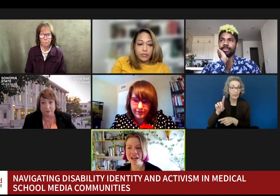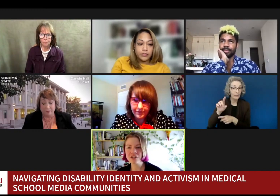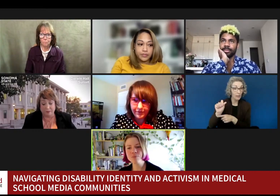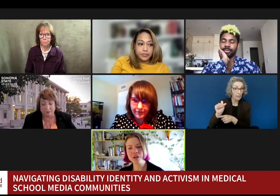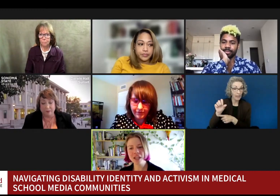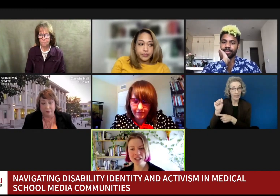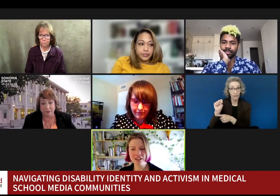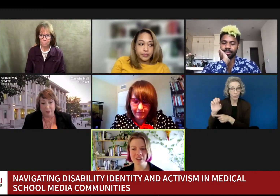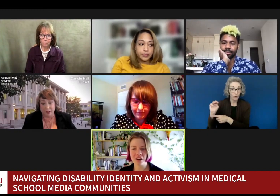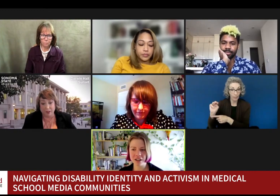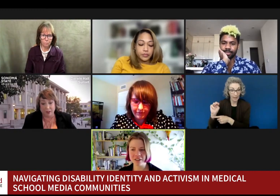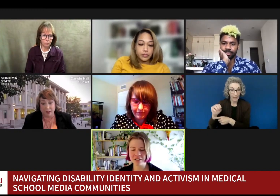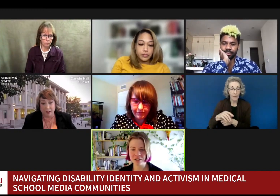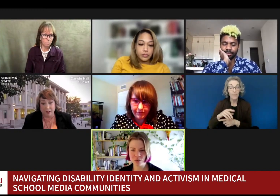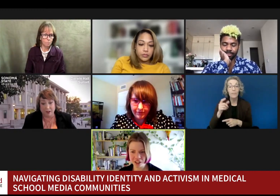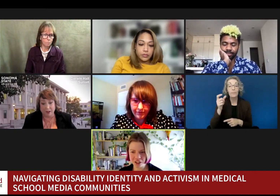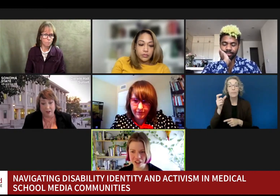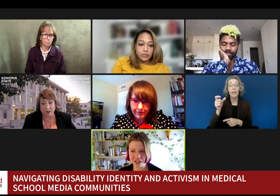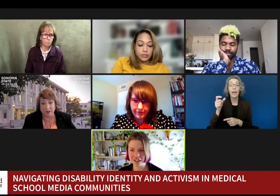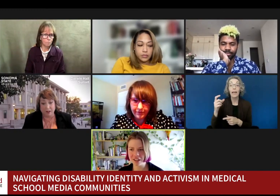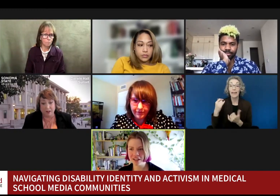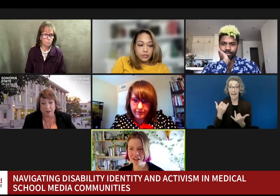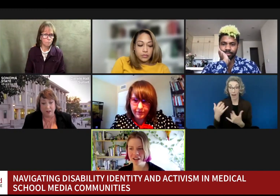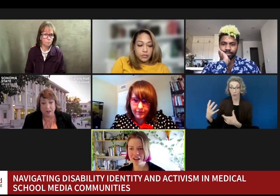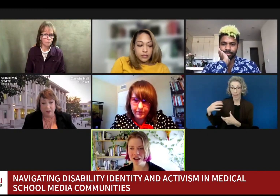And so, bringing in this audience question,